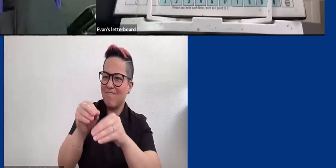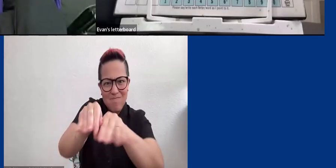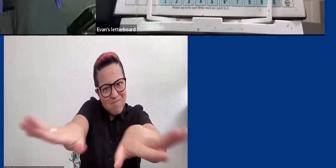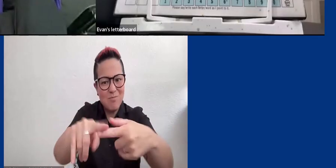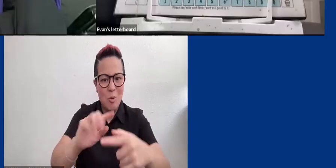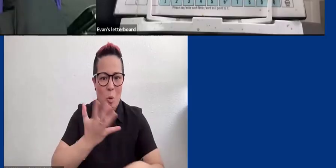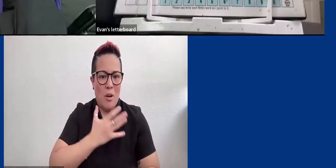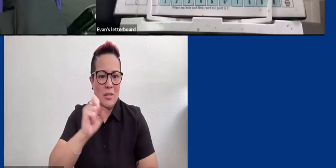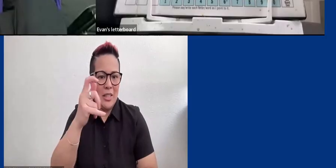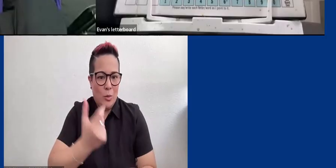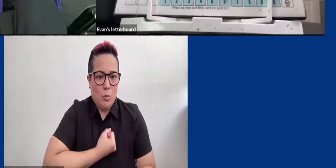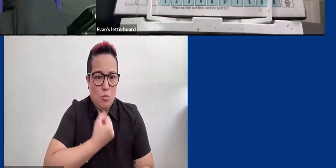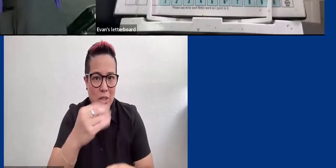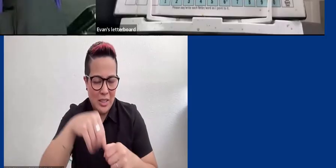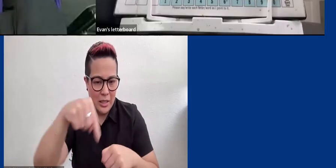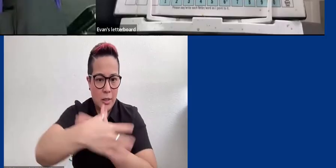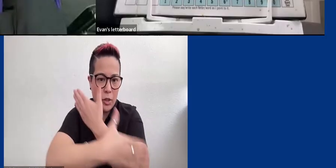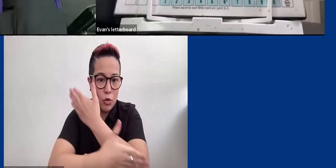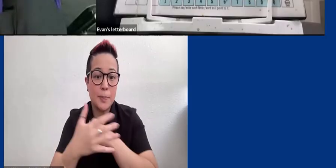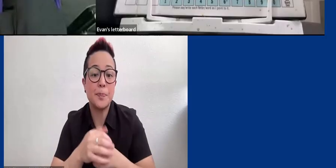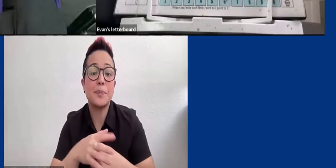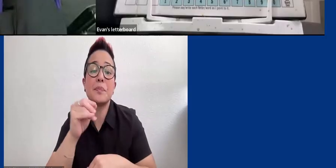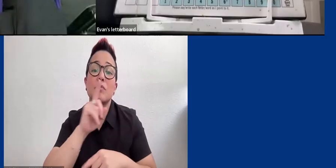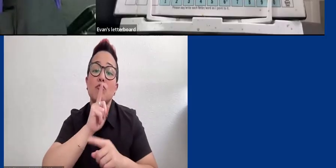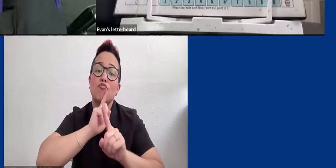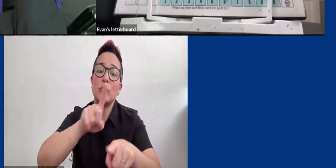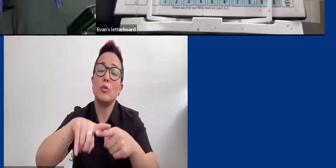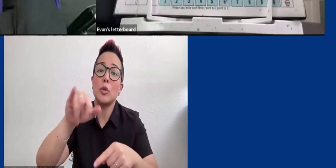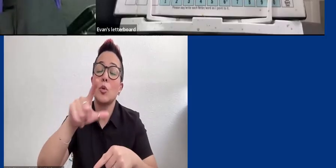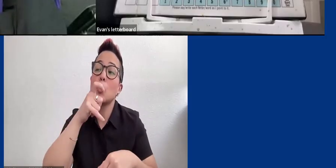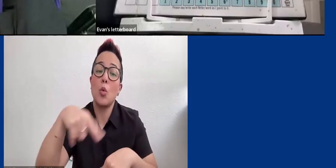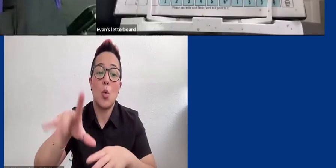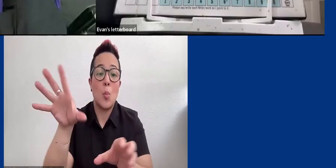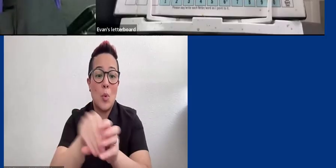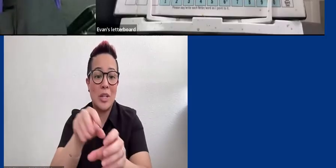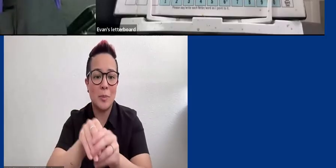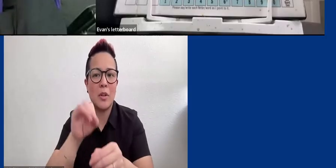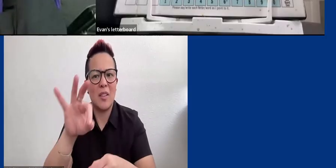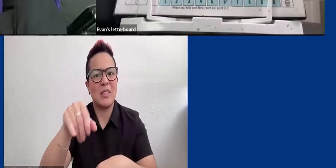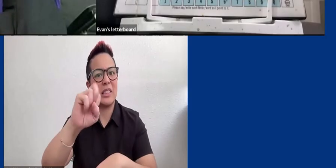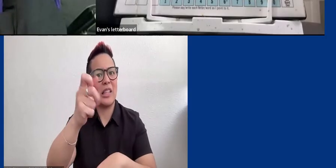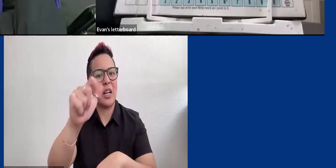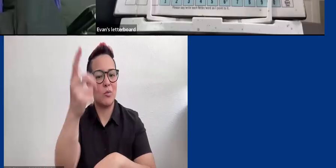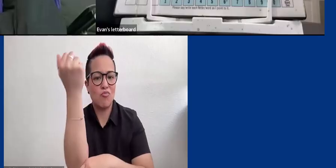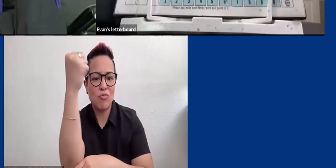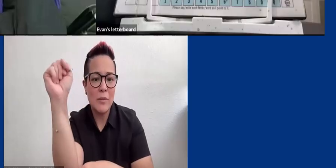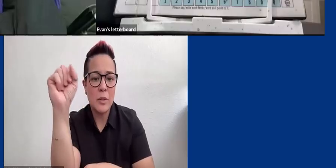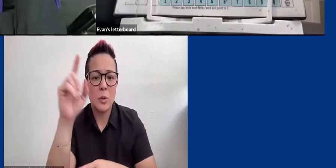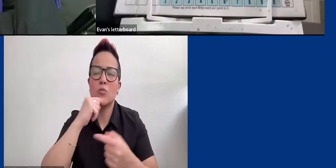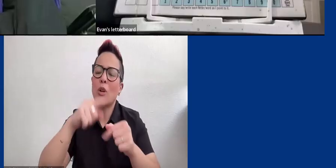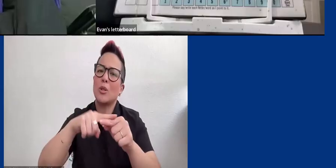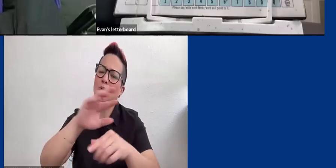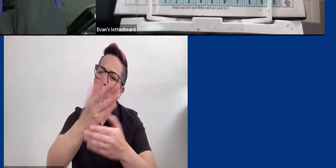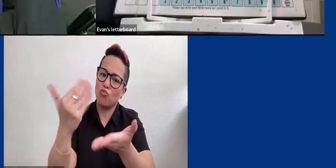The Puritan mentality, one where sex is not discussed openly and honestly, but is swept under the